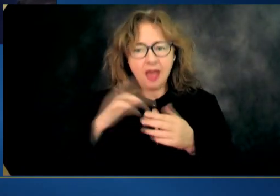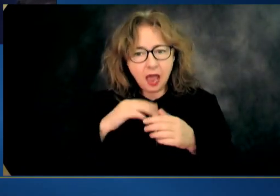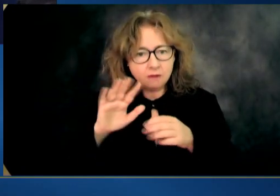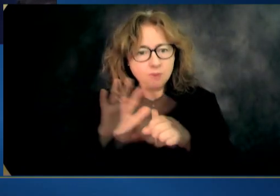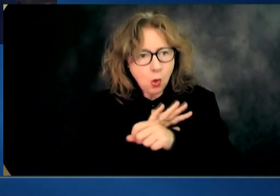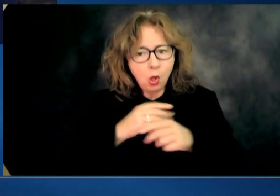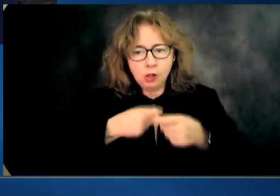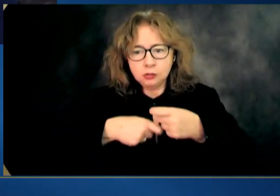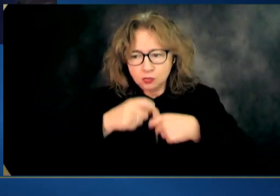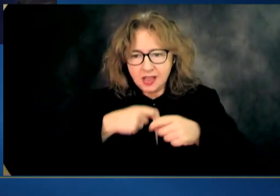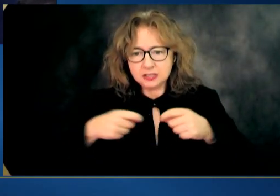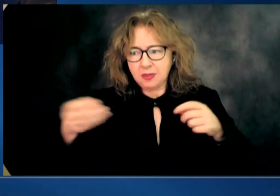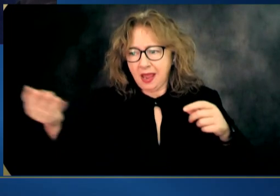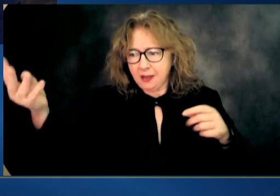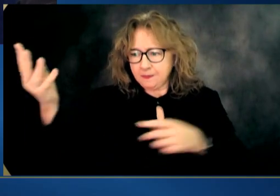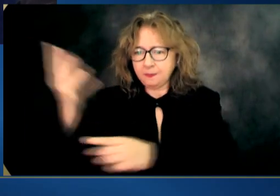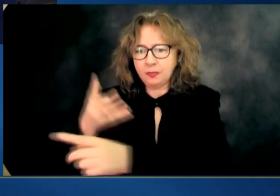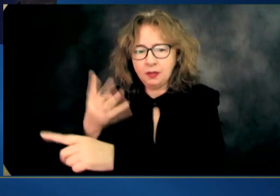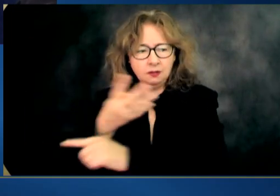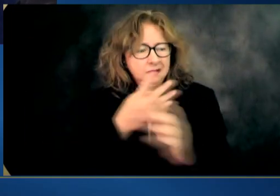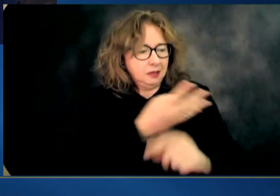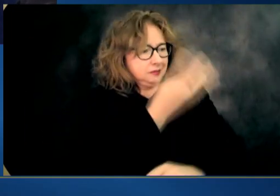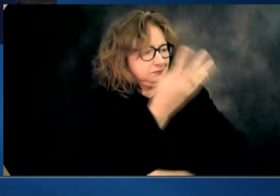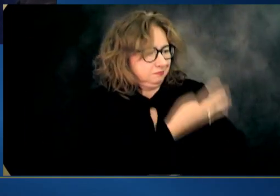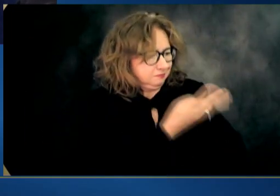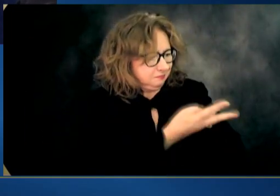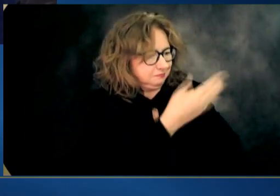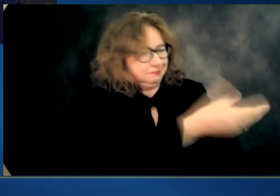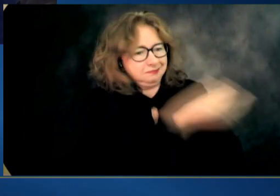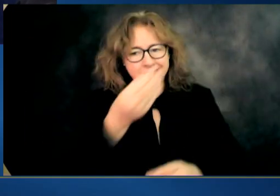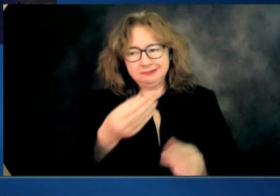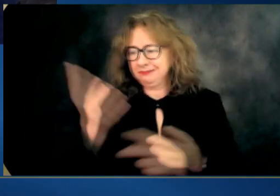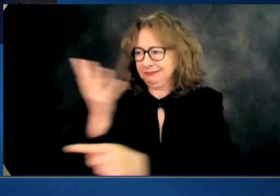which is thought of like a surgery, and then at the end of the day, for it not to work would